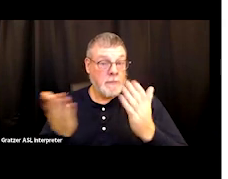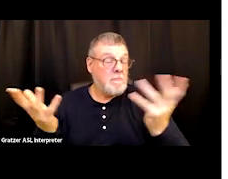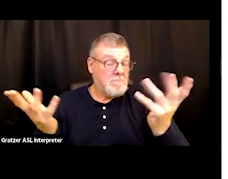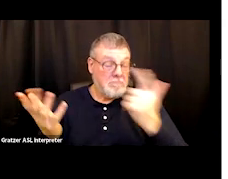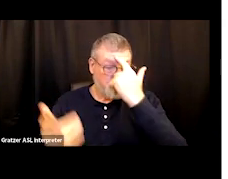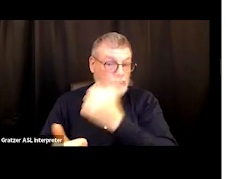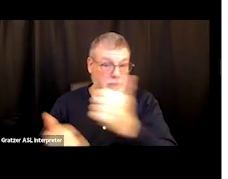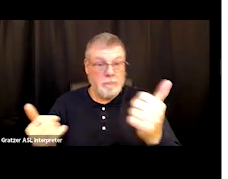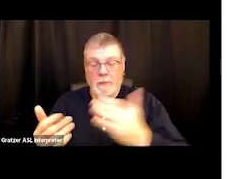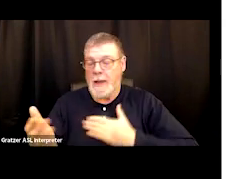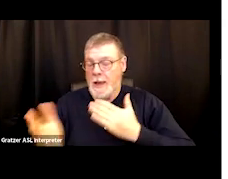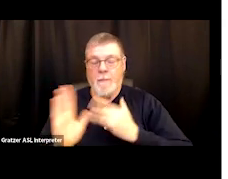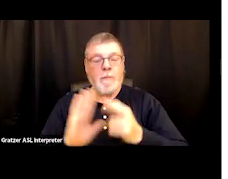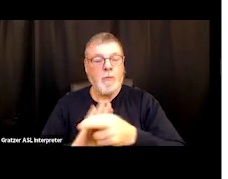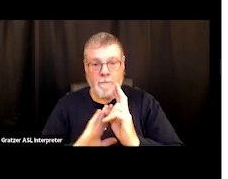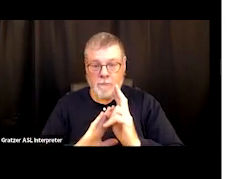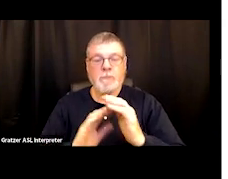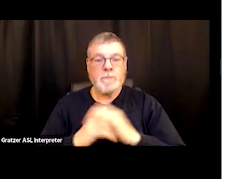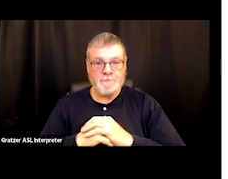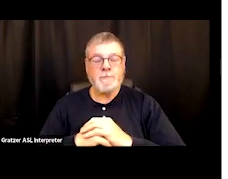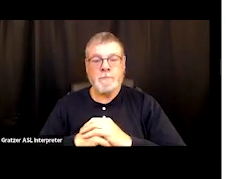We're happy to review MSRs and provide feedback.